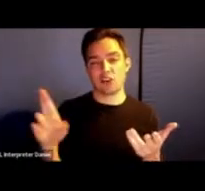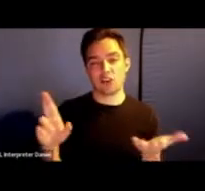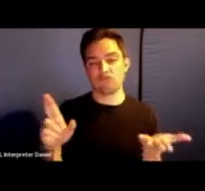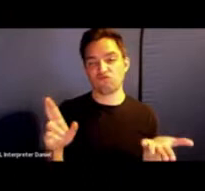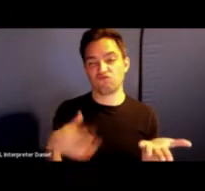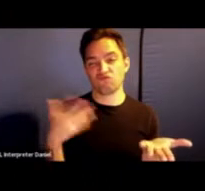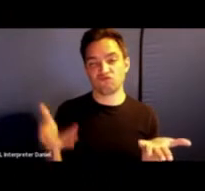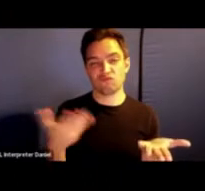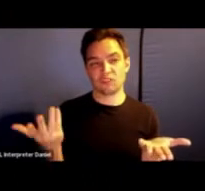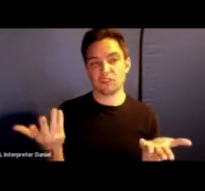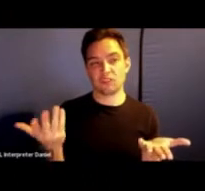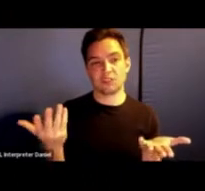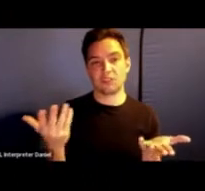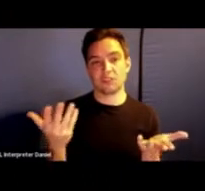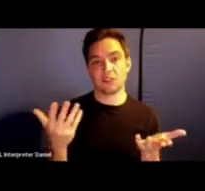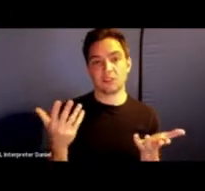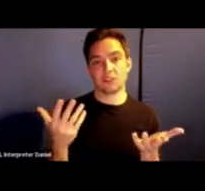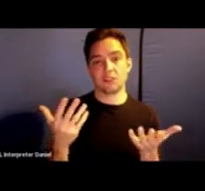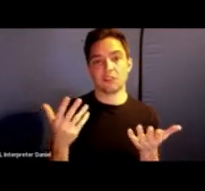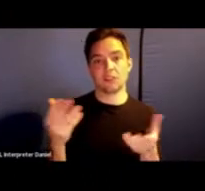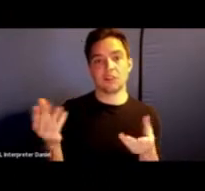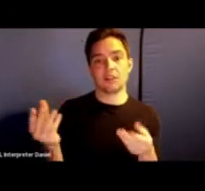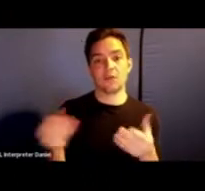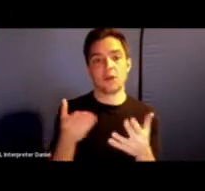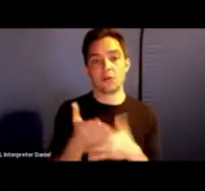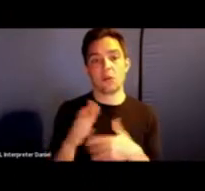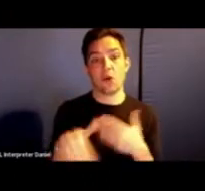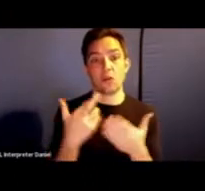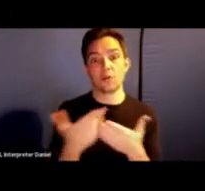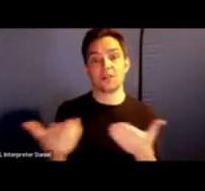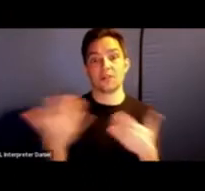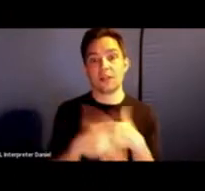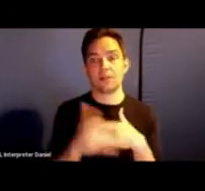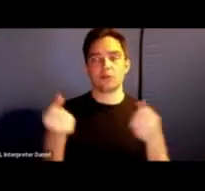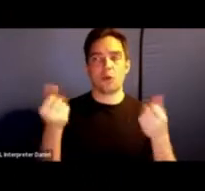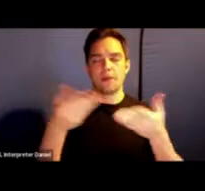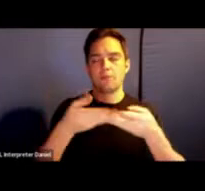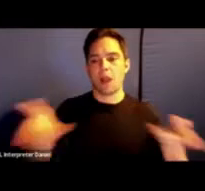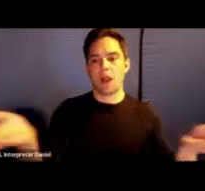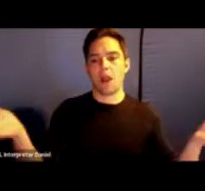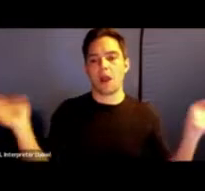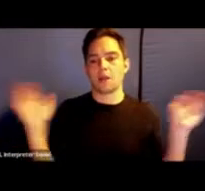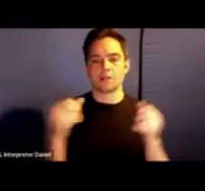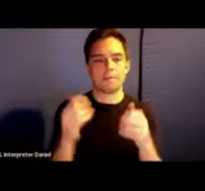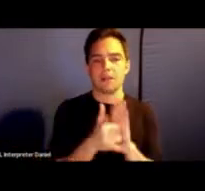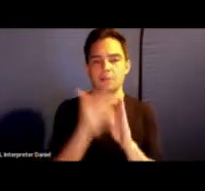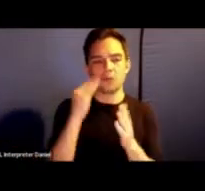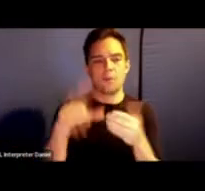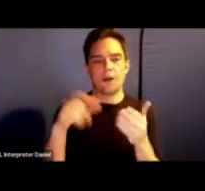you know, learned all the resources that were available, there are so many things out there, it was really impossible to know them all. I was still